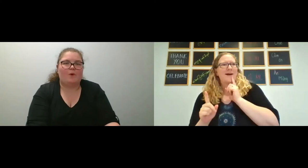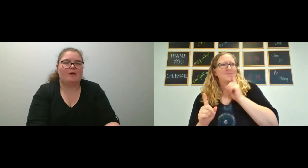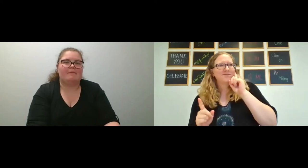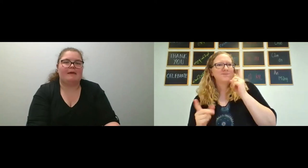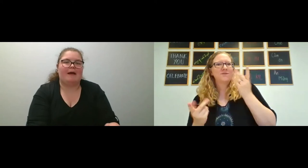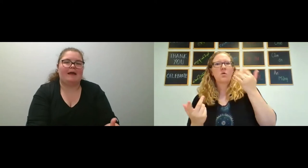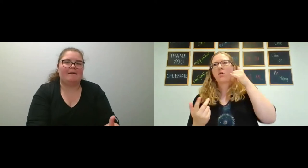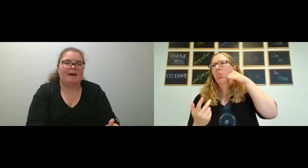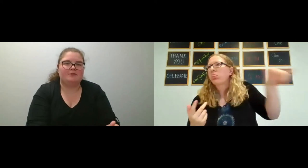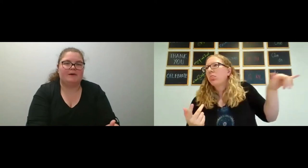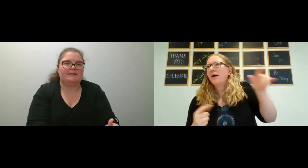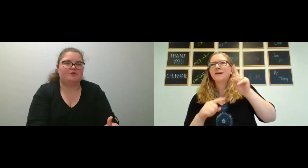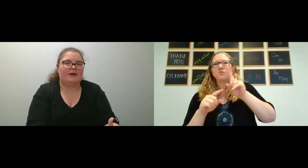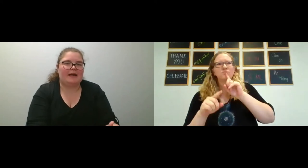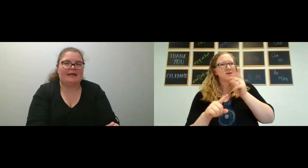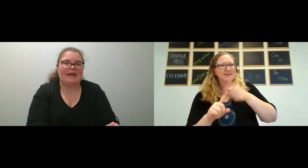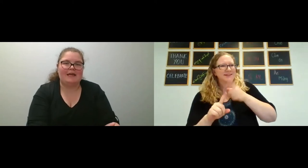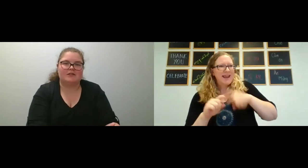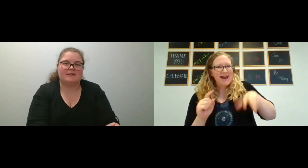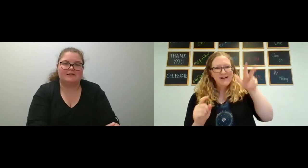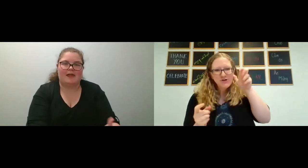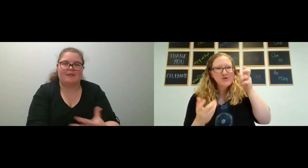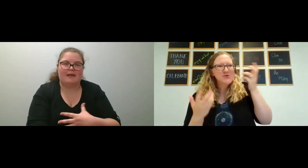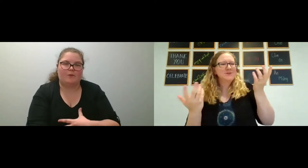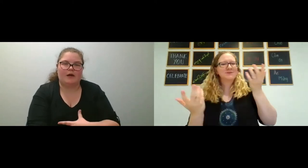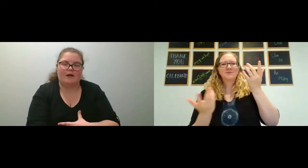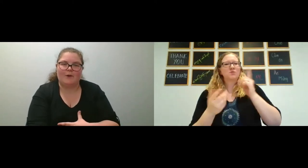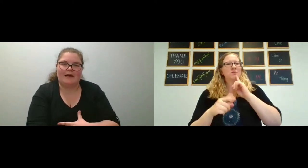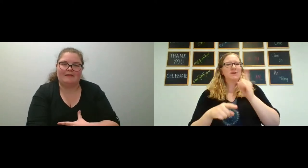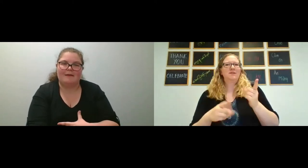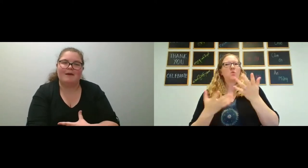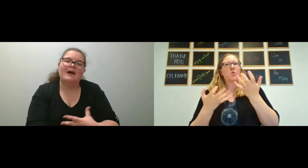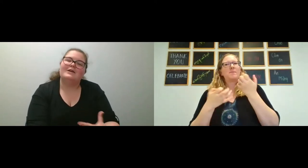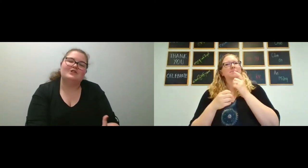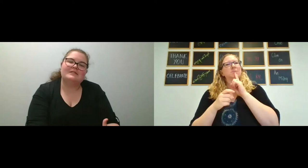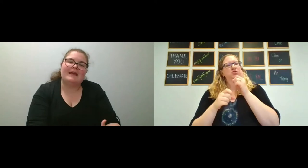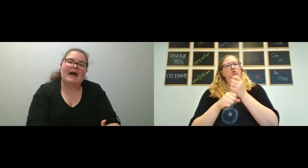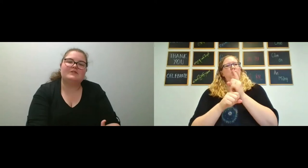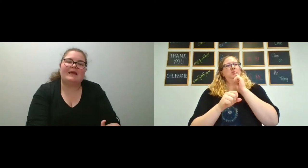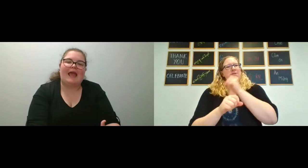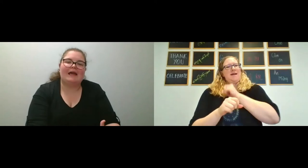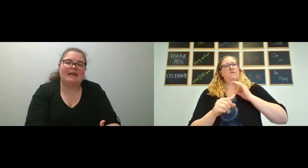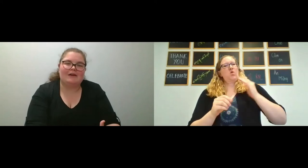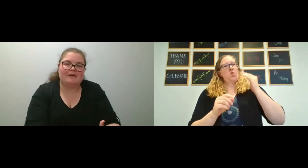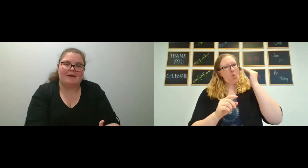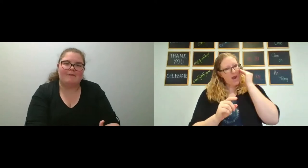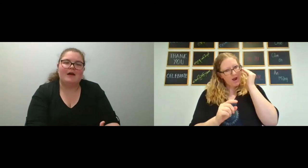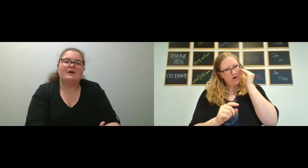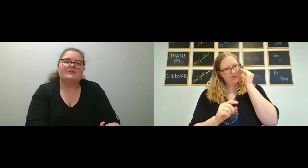or they might come up to us and try to engage us and think we're ignoring them just because we can't hear them.